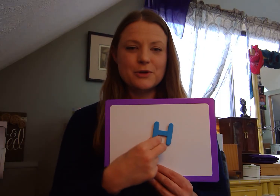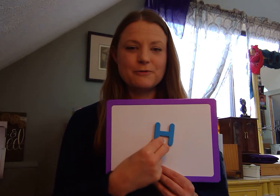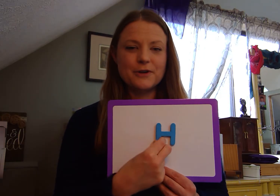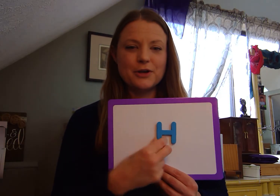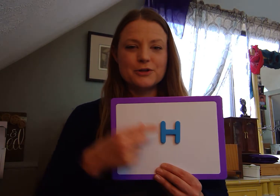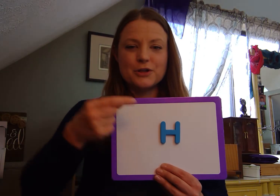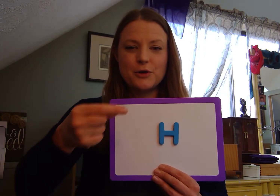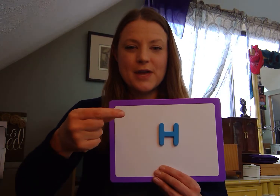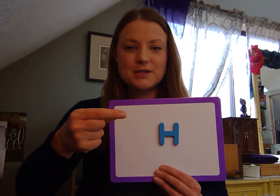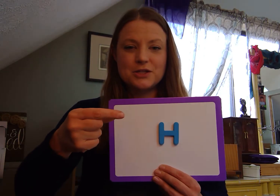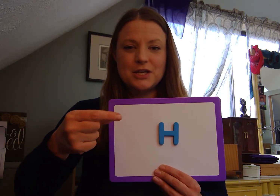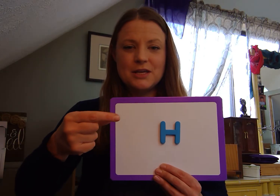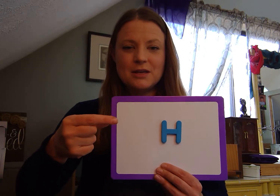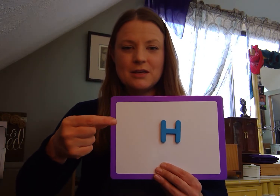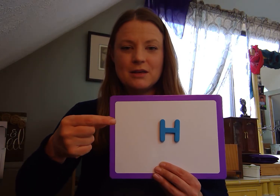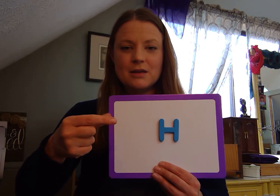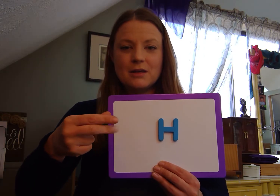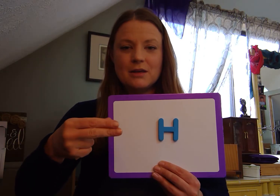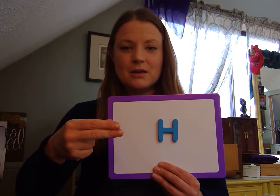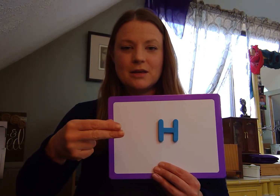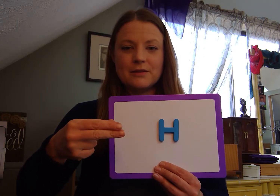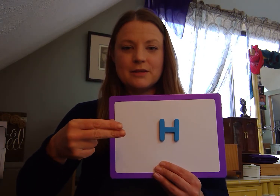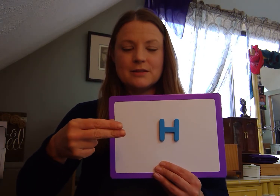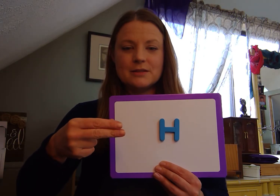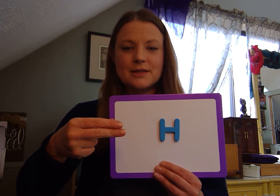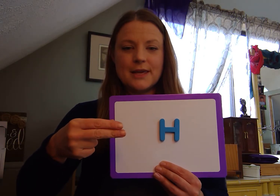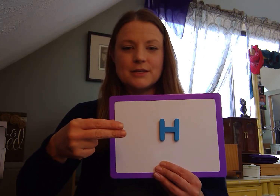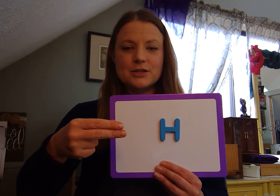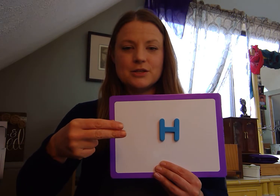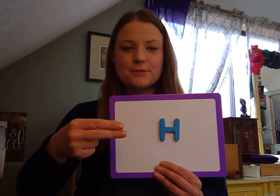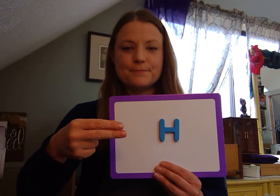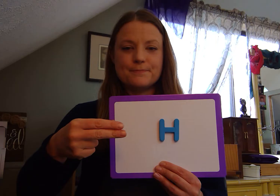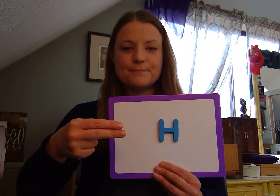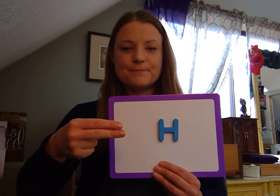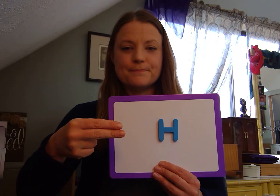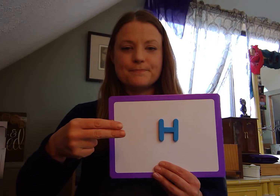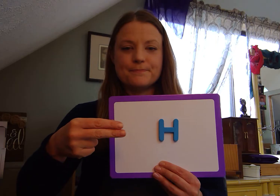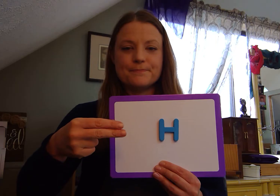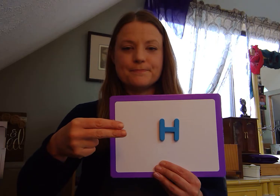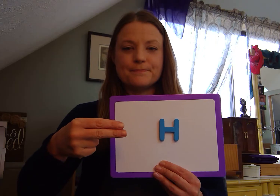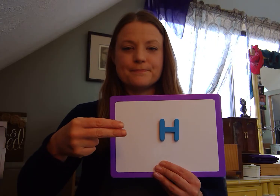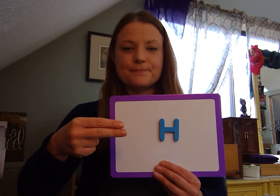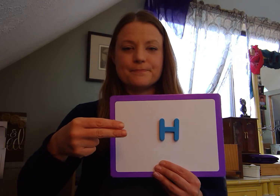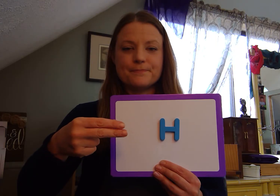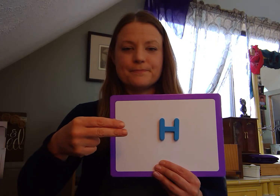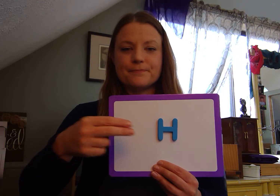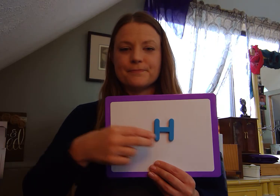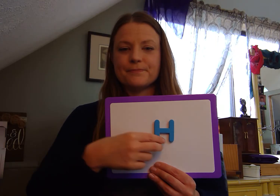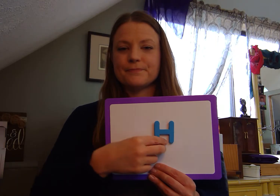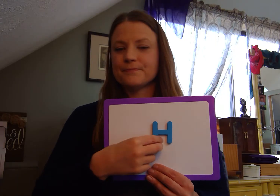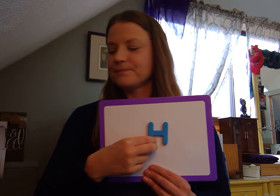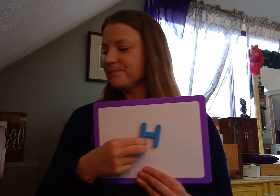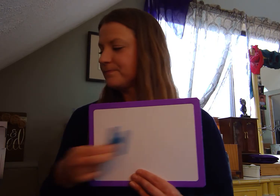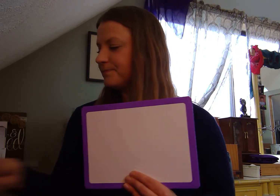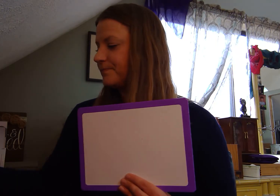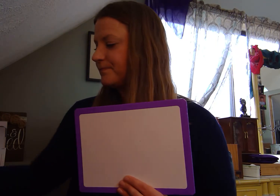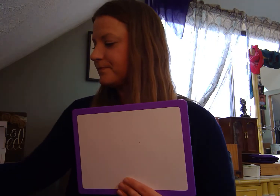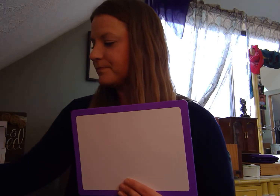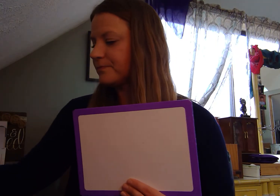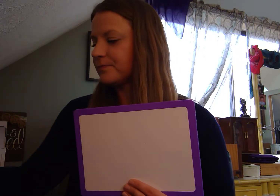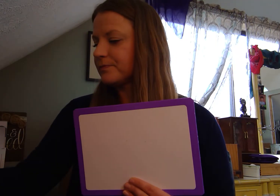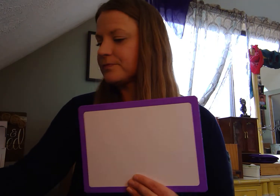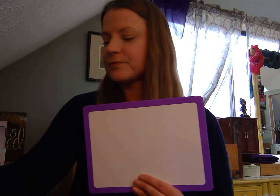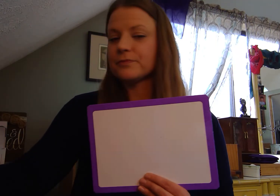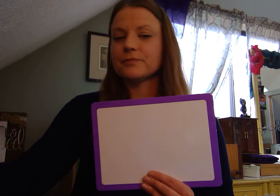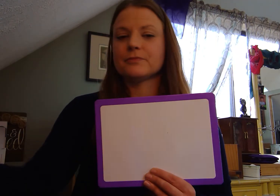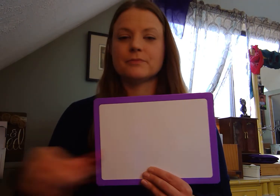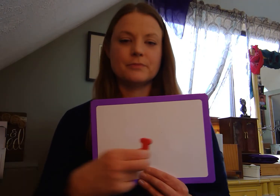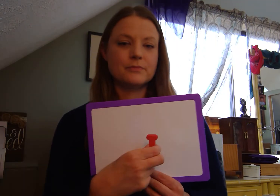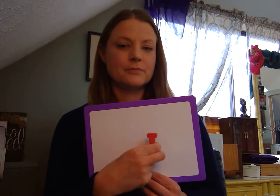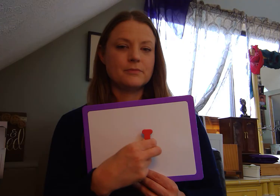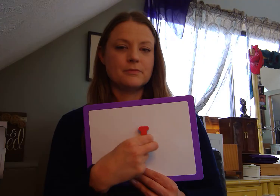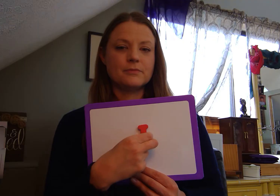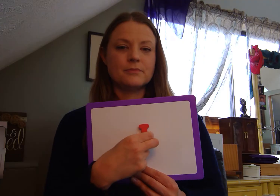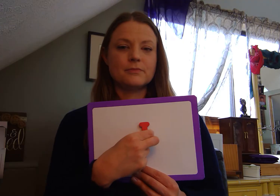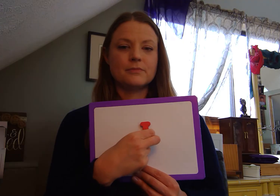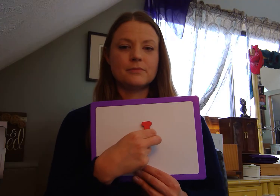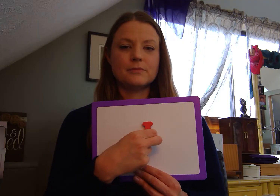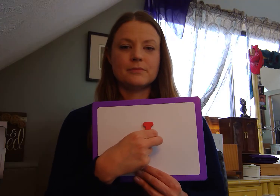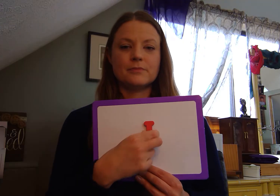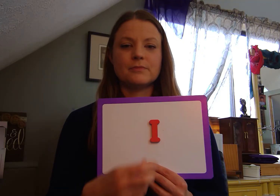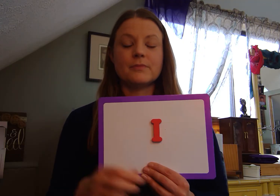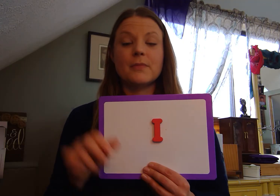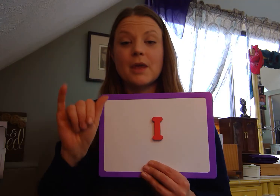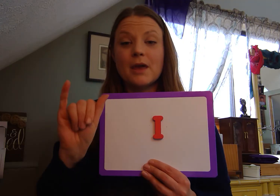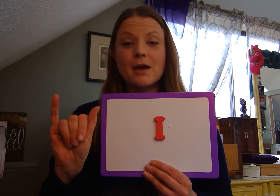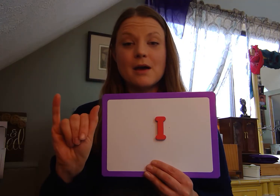middle finger so you had "G" and now this is "H"